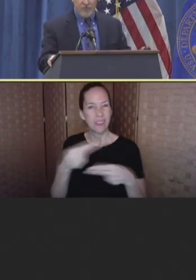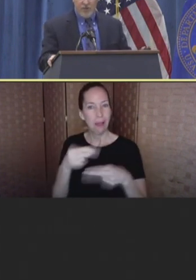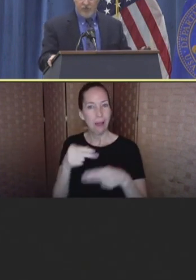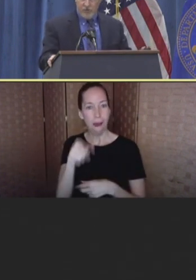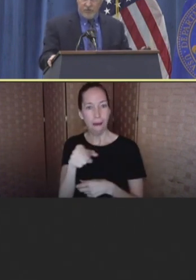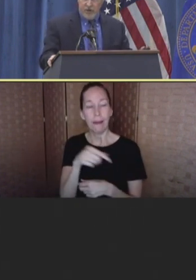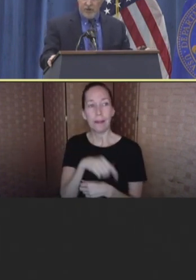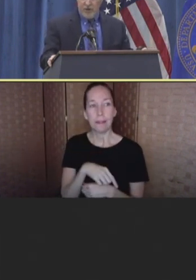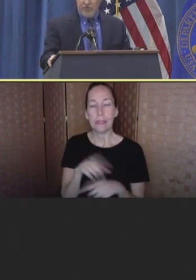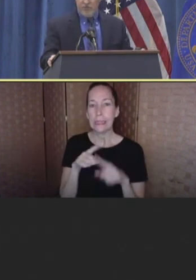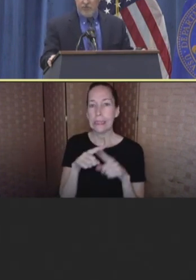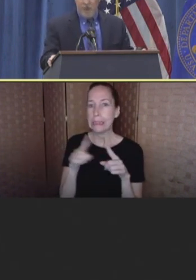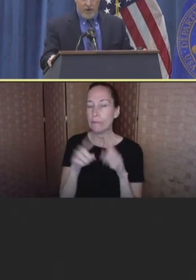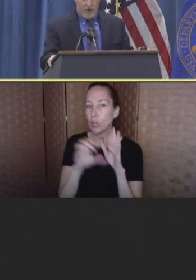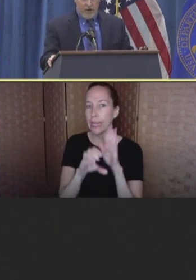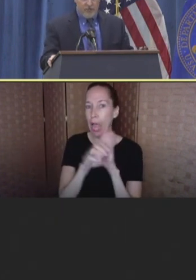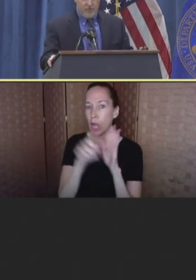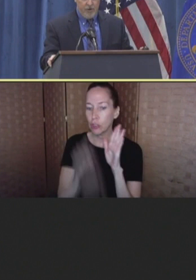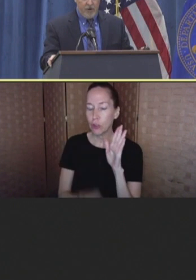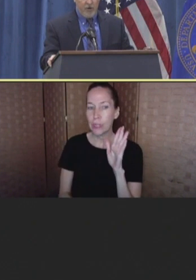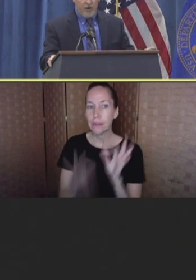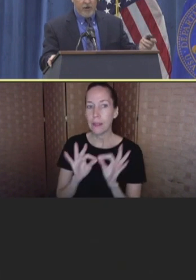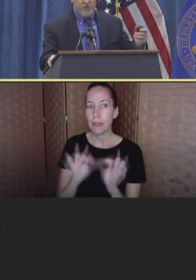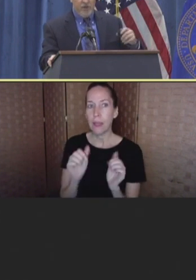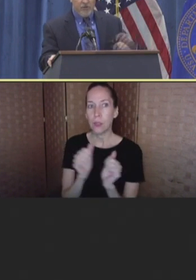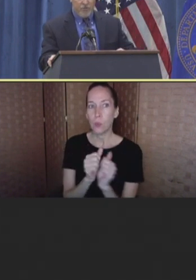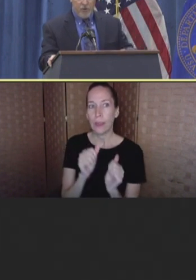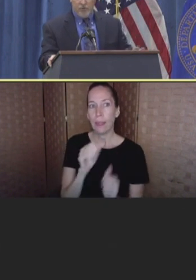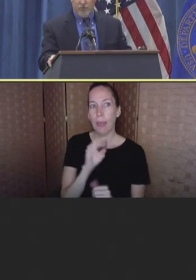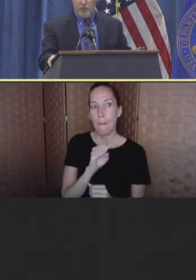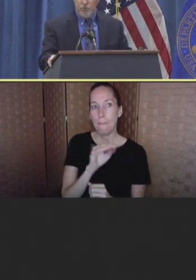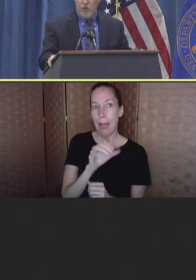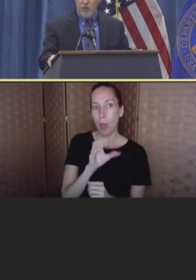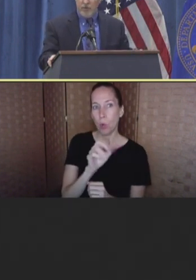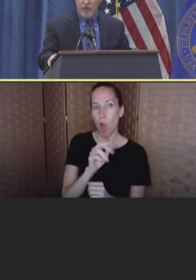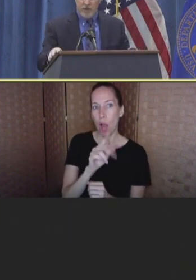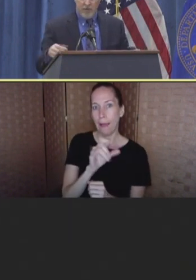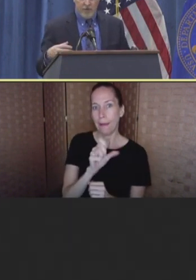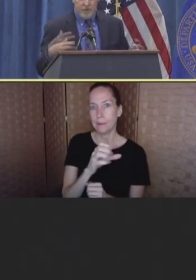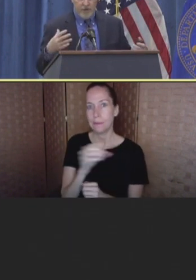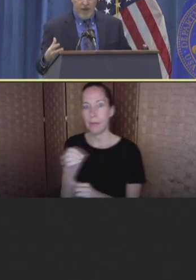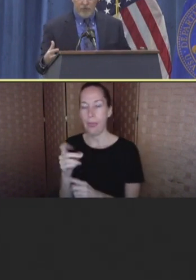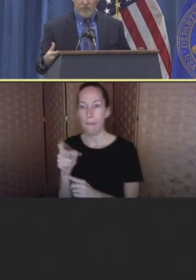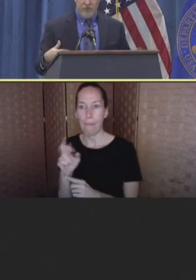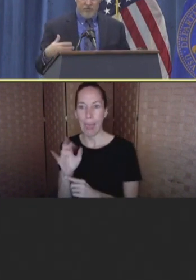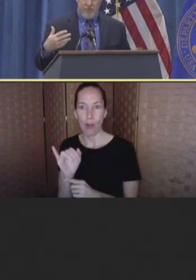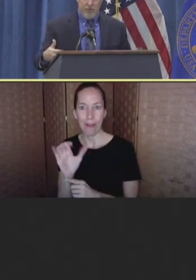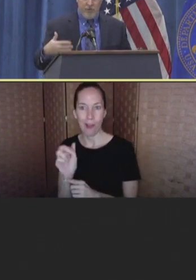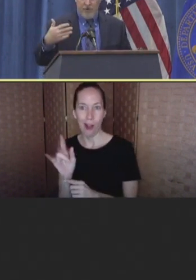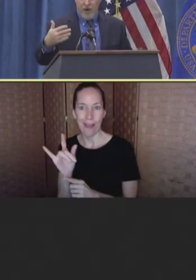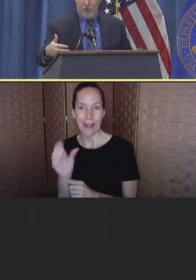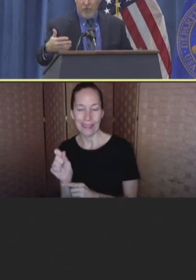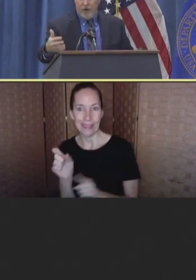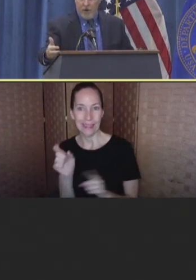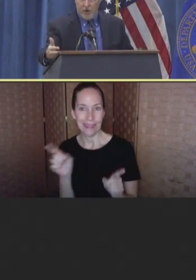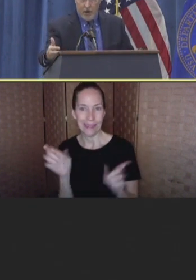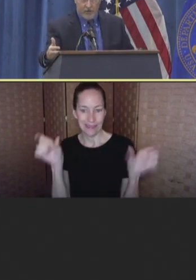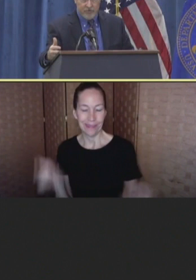associated cases of myocarditis and pericarditis, as opposed to what we think of in pediatrics as typical viral myocarditis.